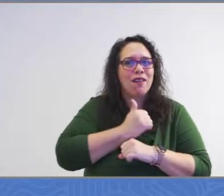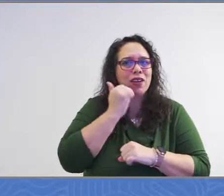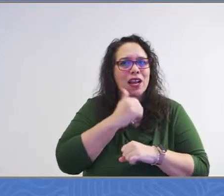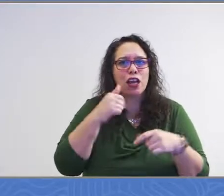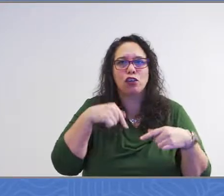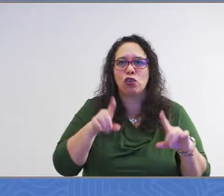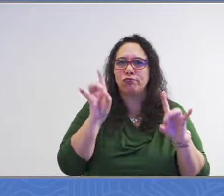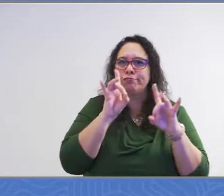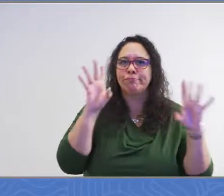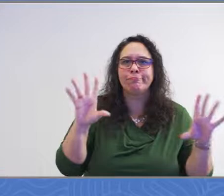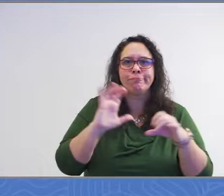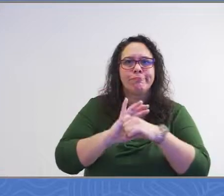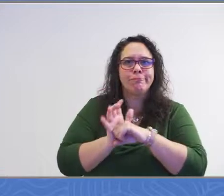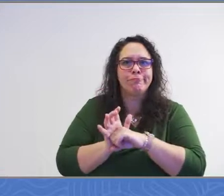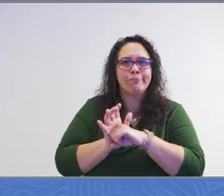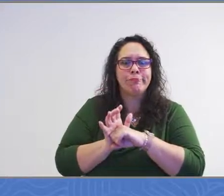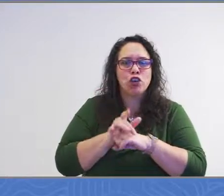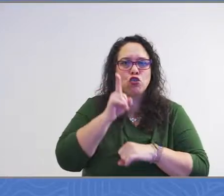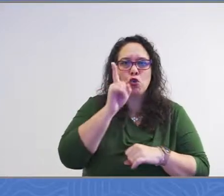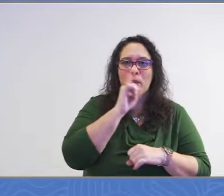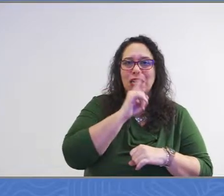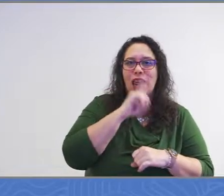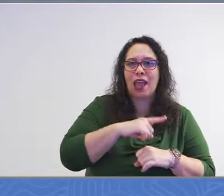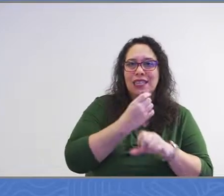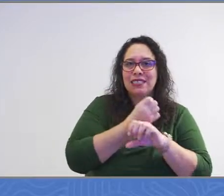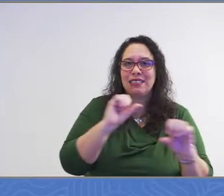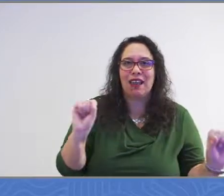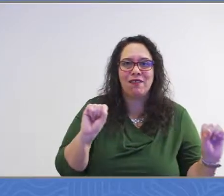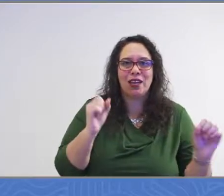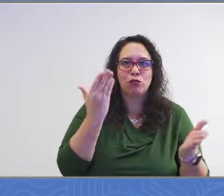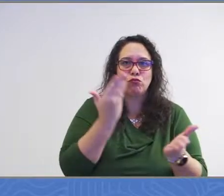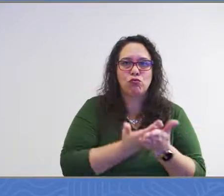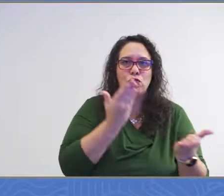You pretend that it is safe when it is been proven it is not.